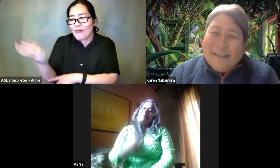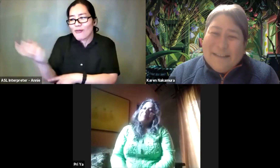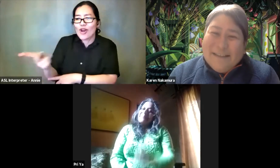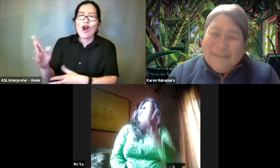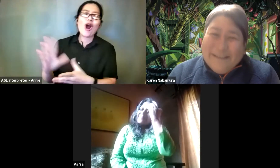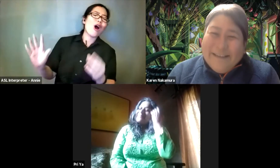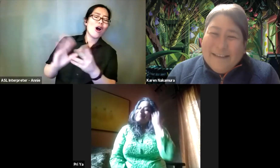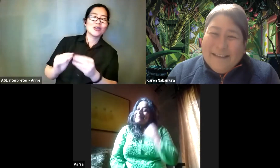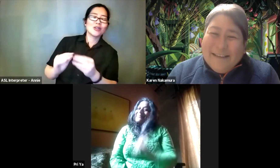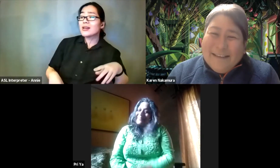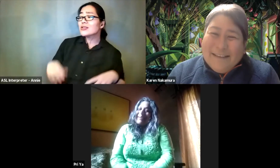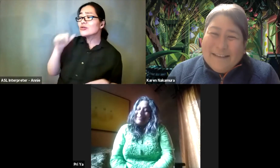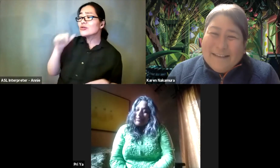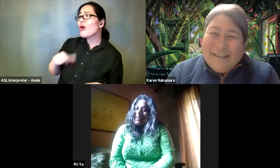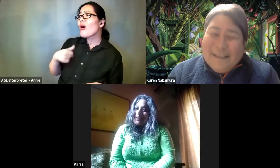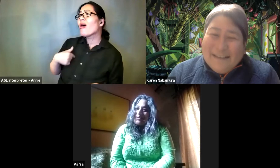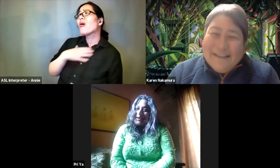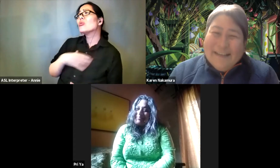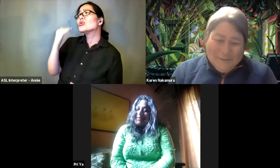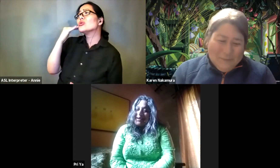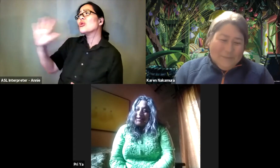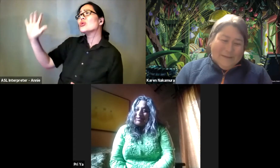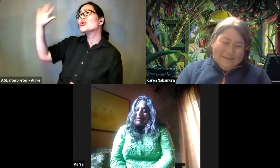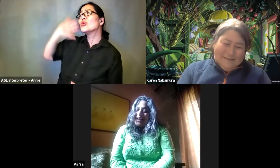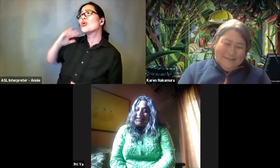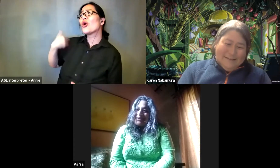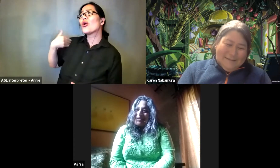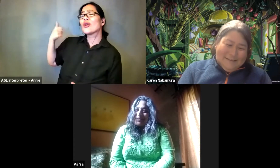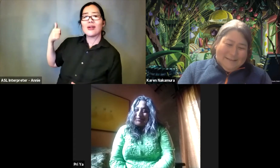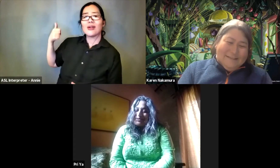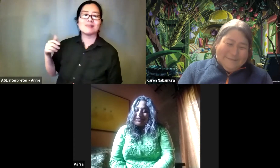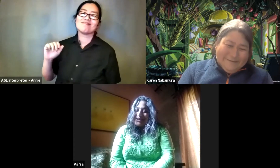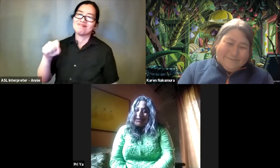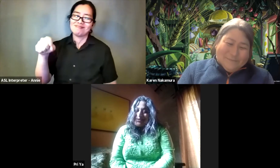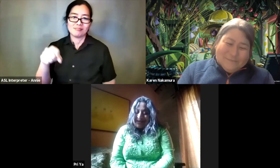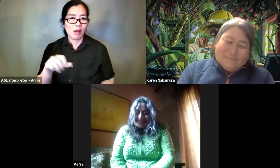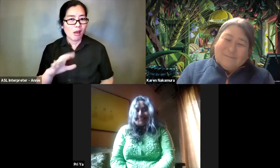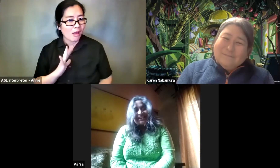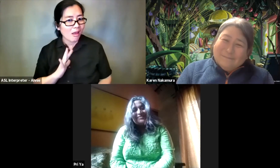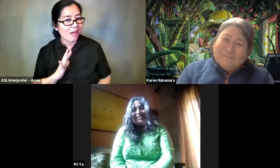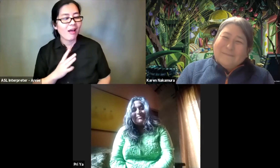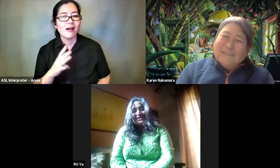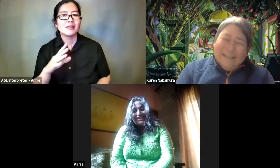Pri Ya: Thank you, thank you I'm I'm so glad you bought all of those nuances Thank you very much.